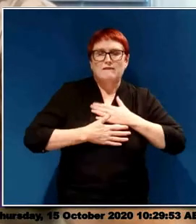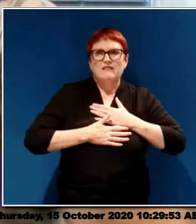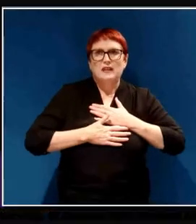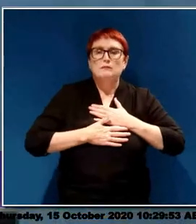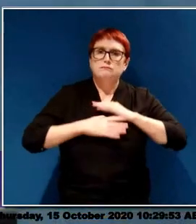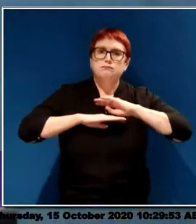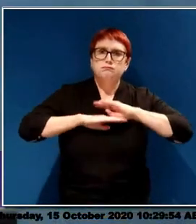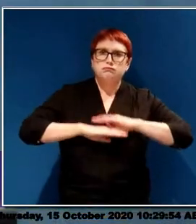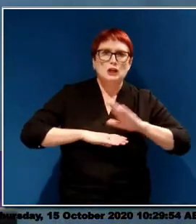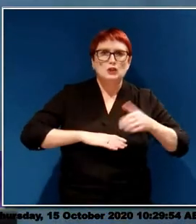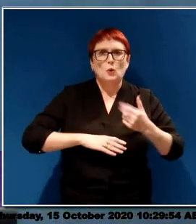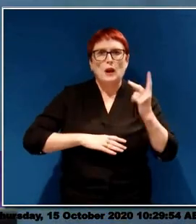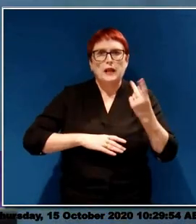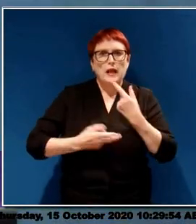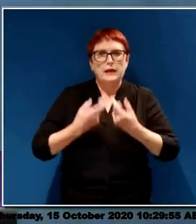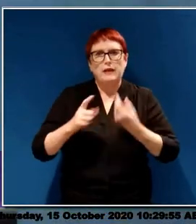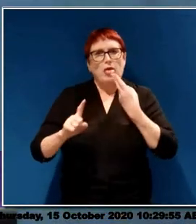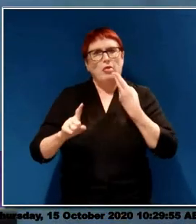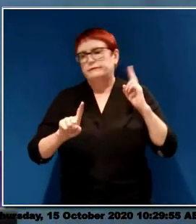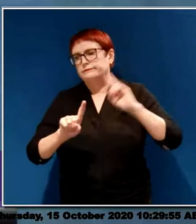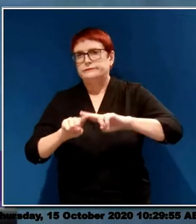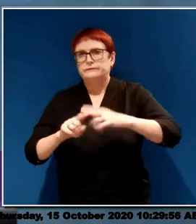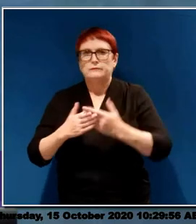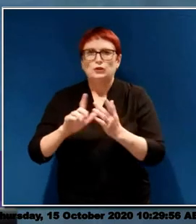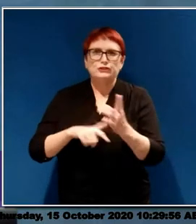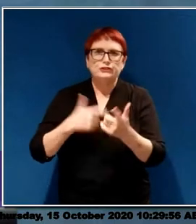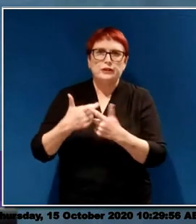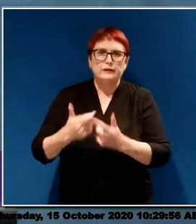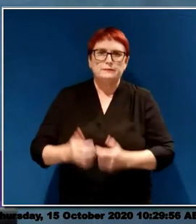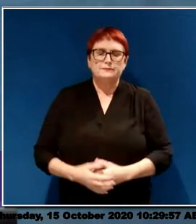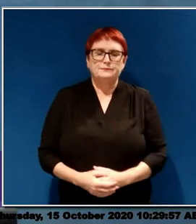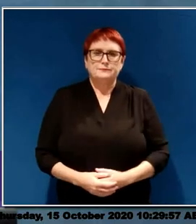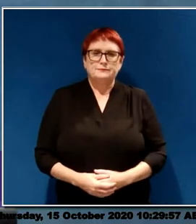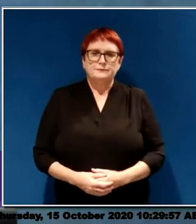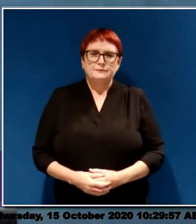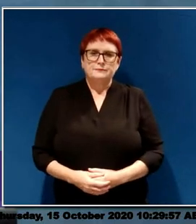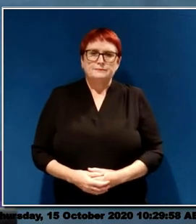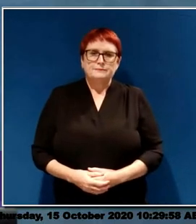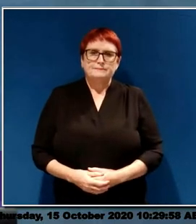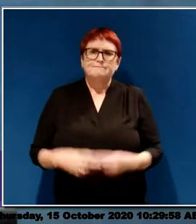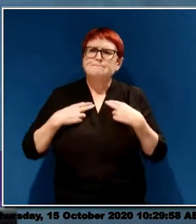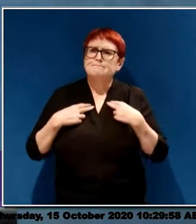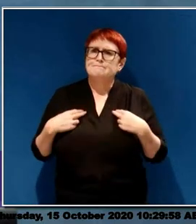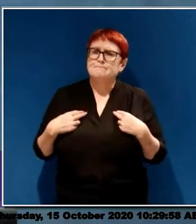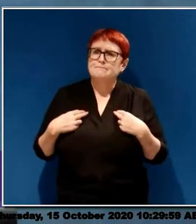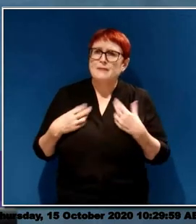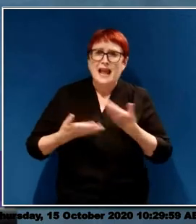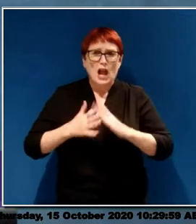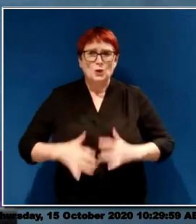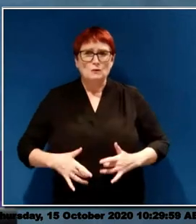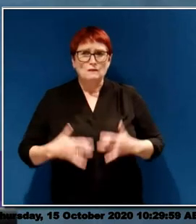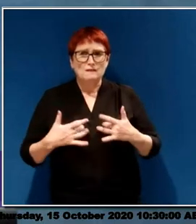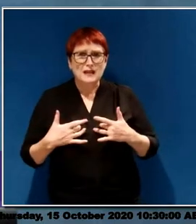And so how did you feel when you felt that you couldn't tick that box? How did that feel for you and for Alex?